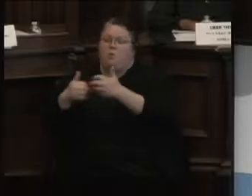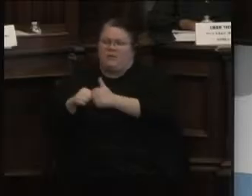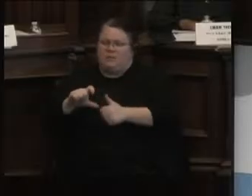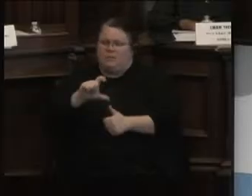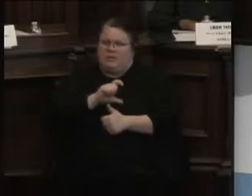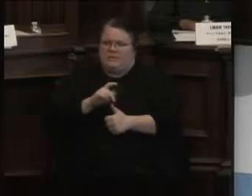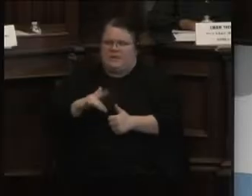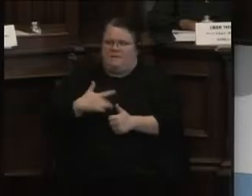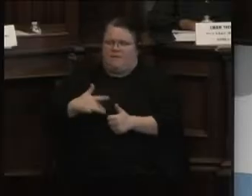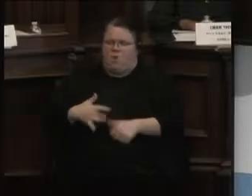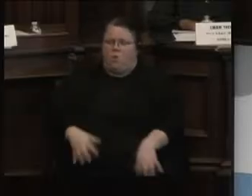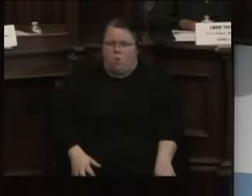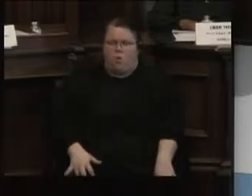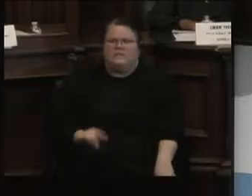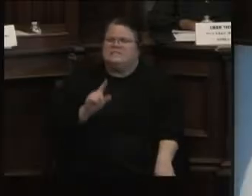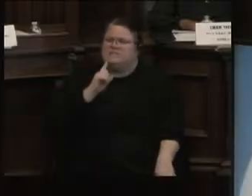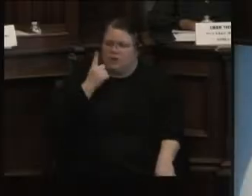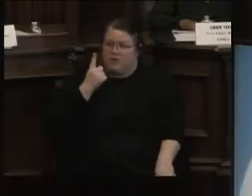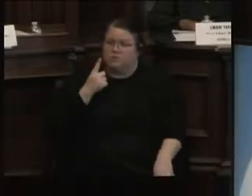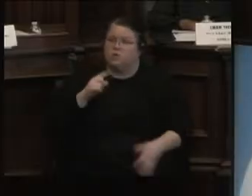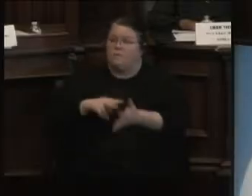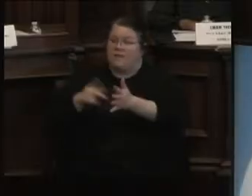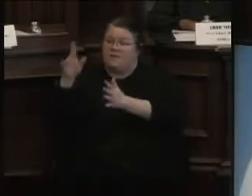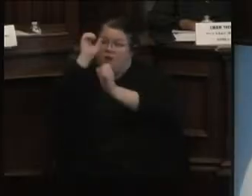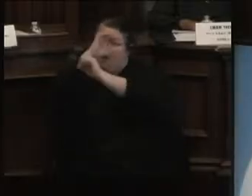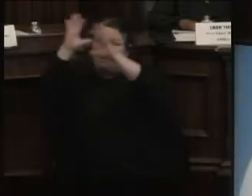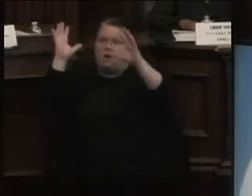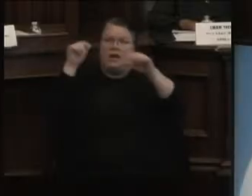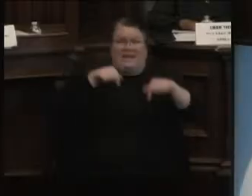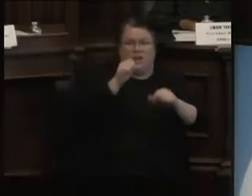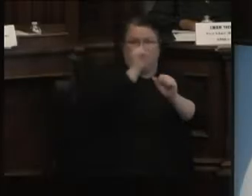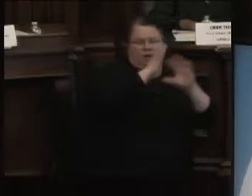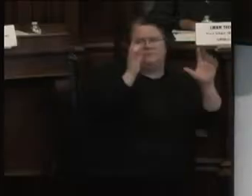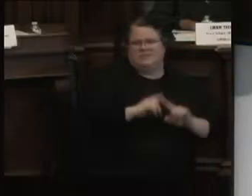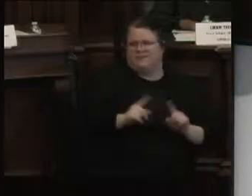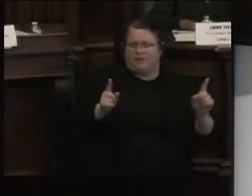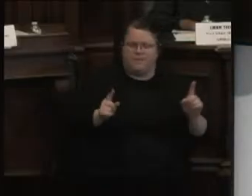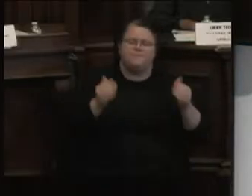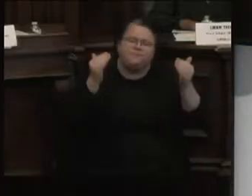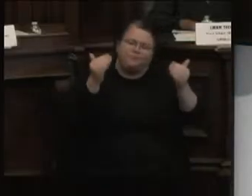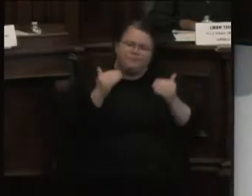much more intense situations. I'll leave it at that. So they